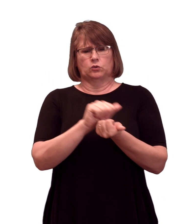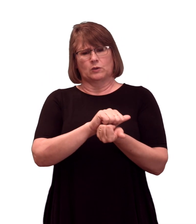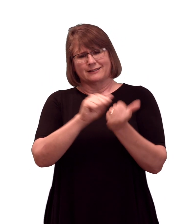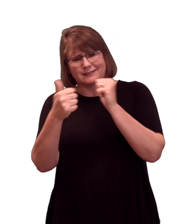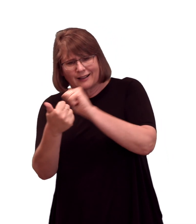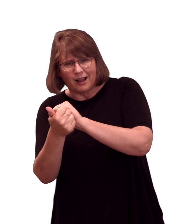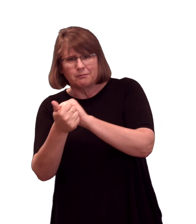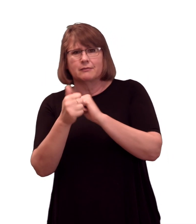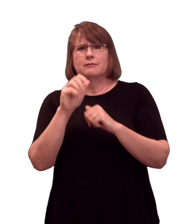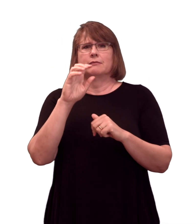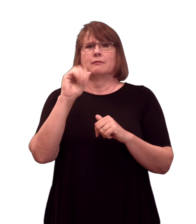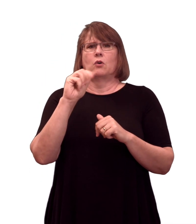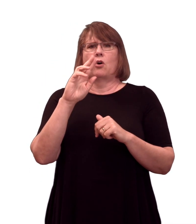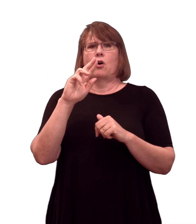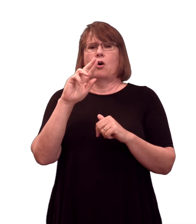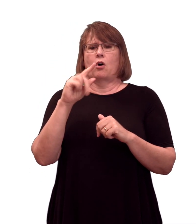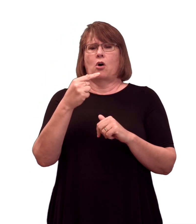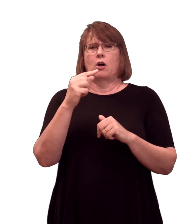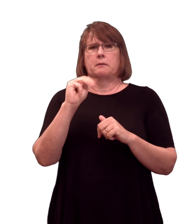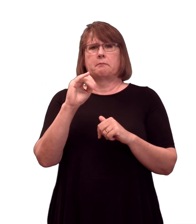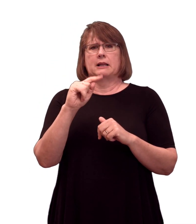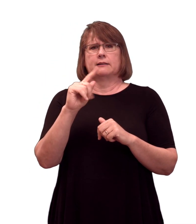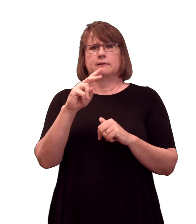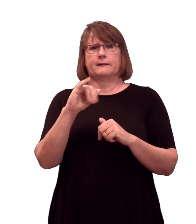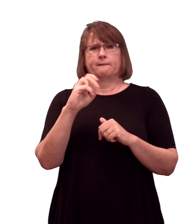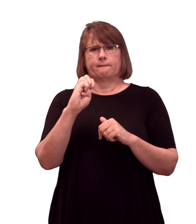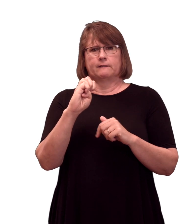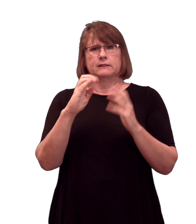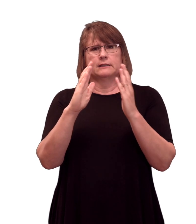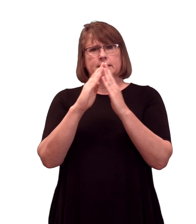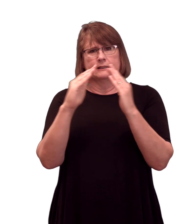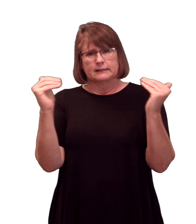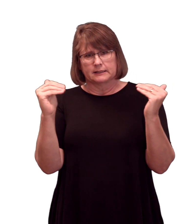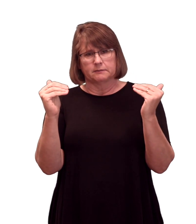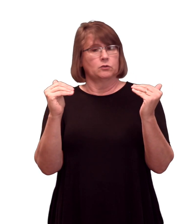Augmentative systems may need to be adapted